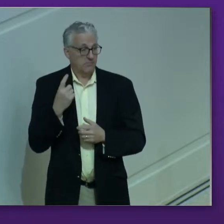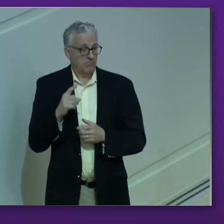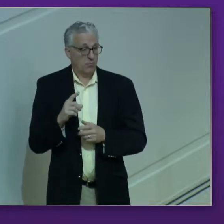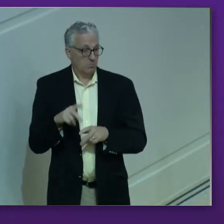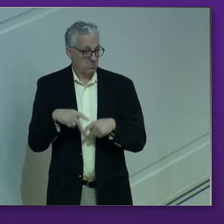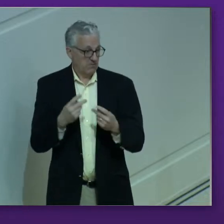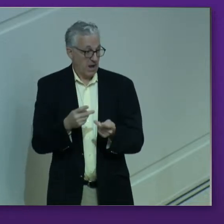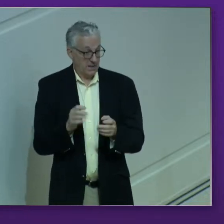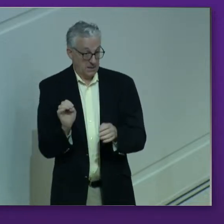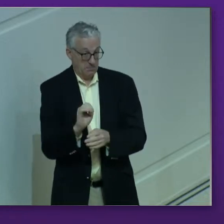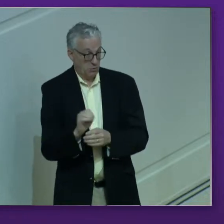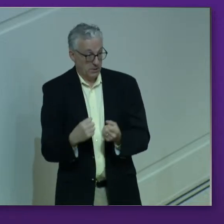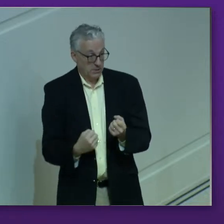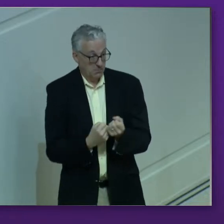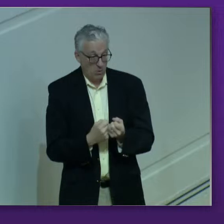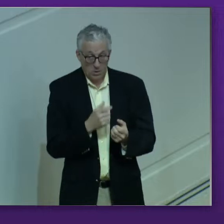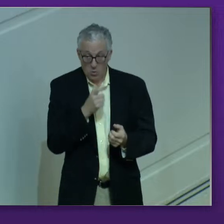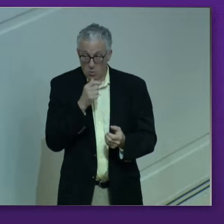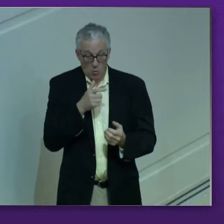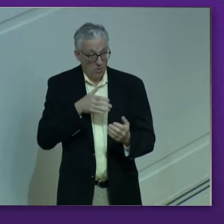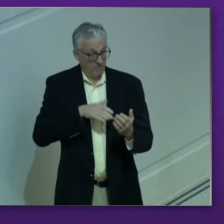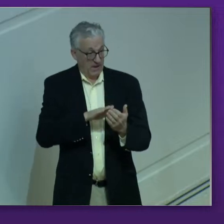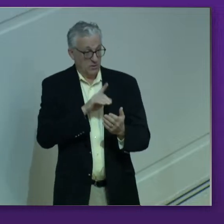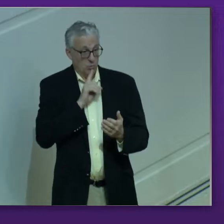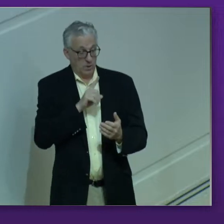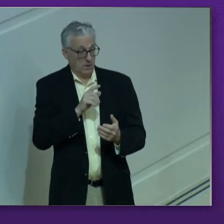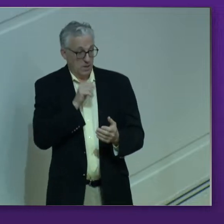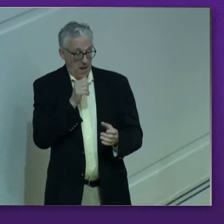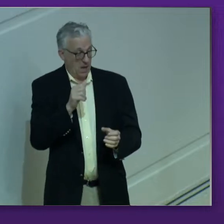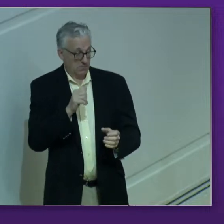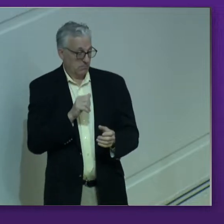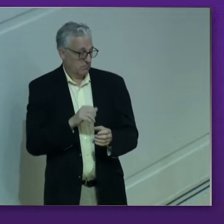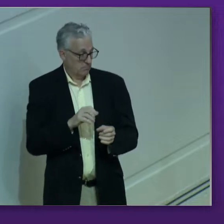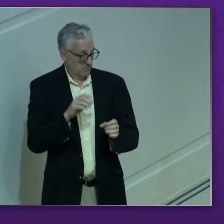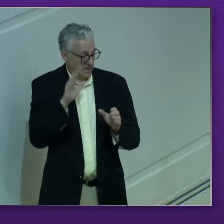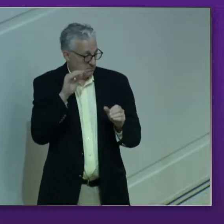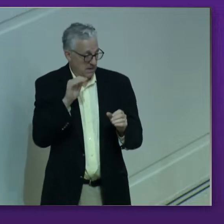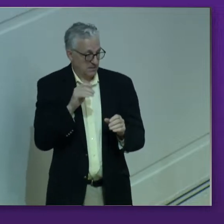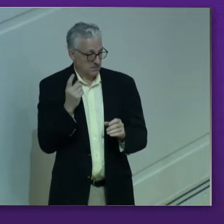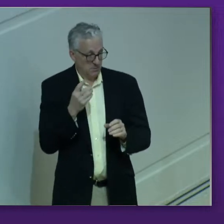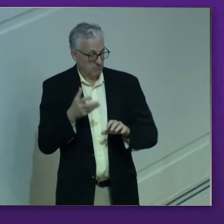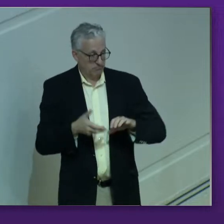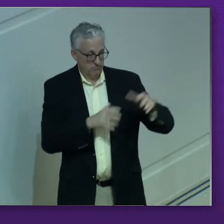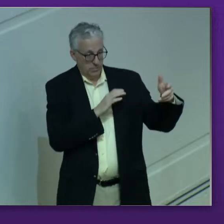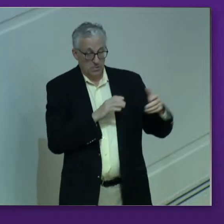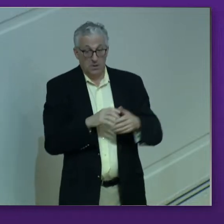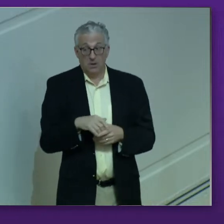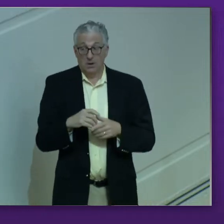THE FUNDING NEEDED TO PROVIDE OUR STUDENTS WITH THE SCHOLARSHIP SUPPORT THAT THEY